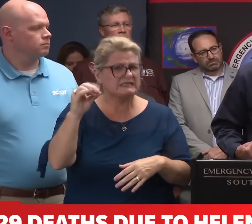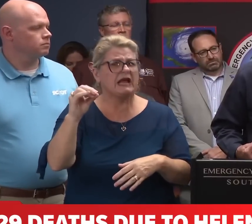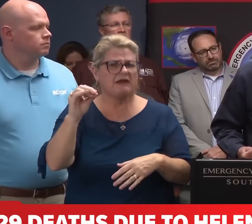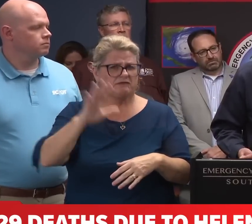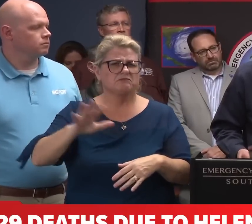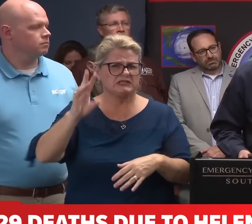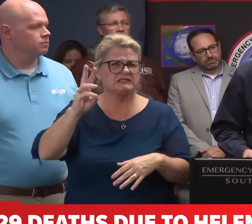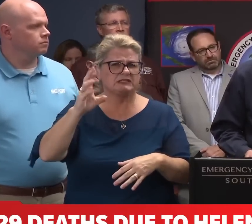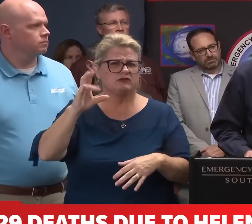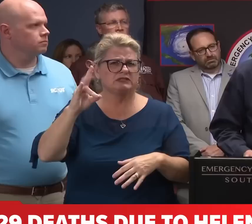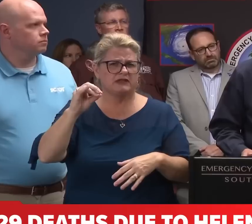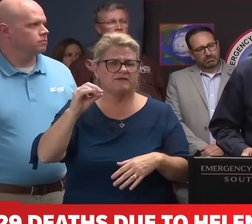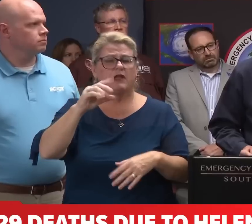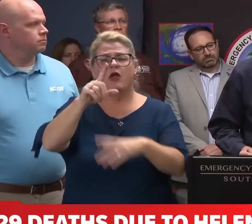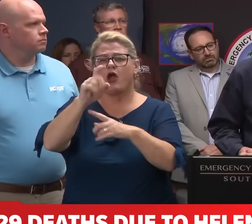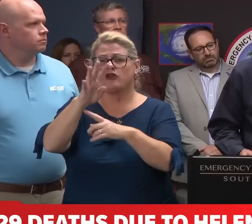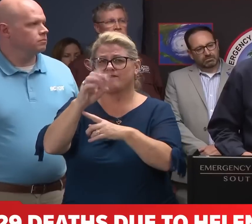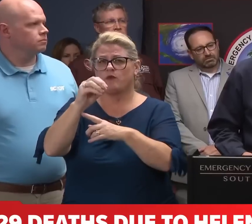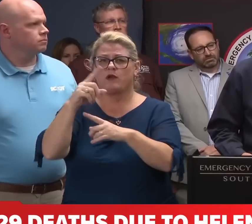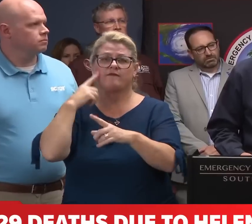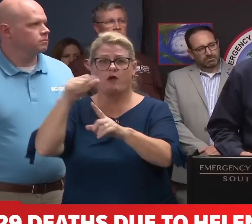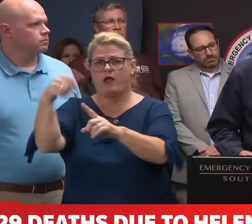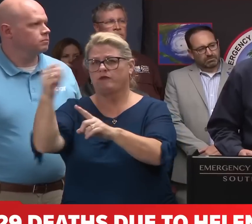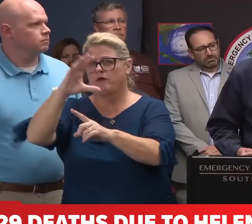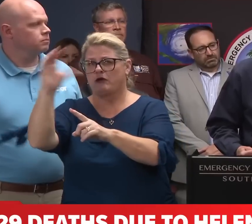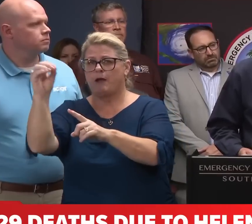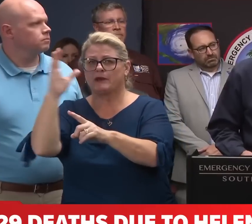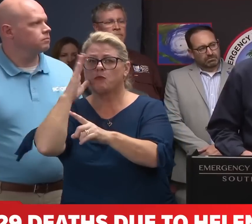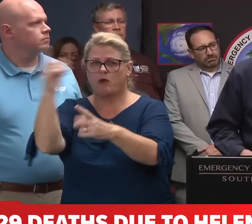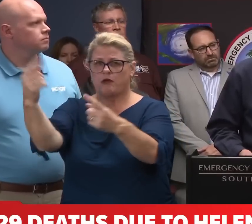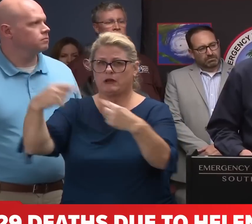we have about 100 and 40 another company of 100 and 40 coming on sometime